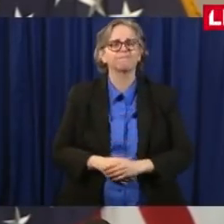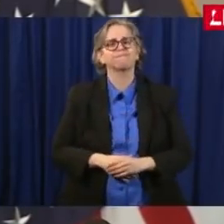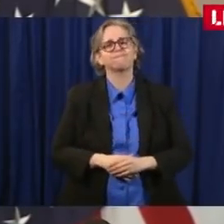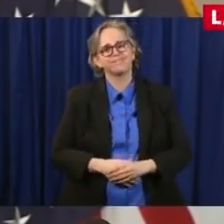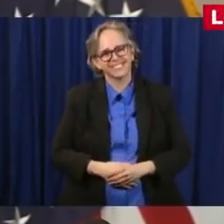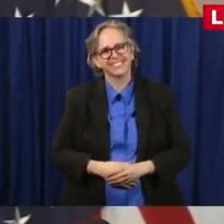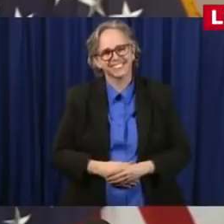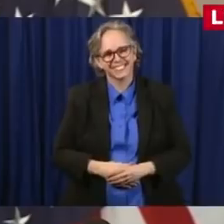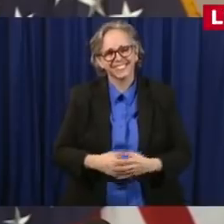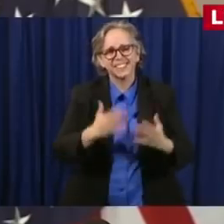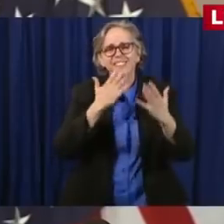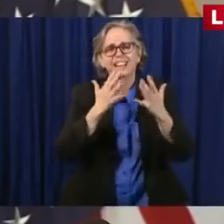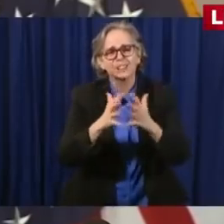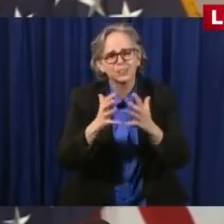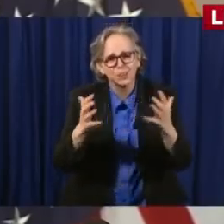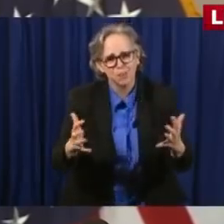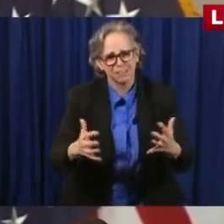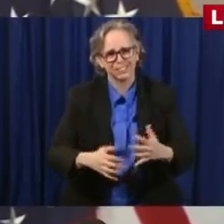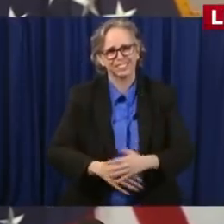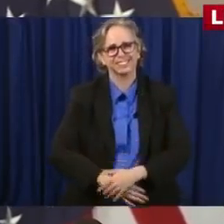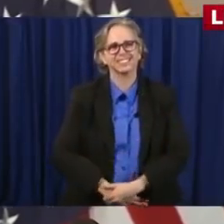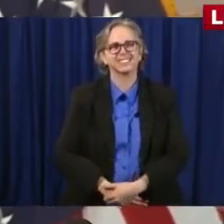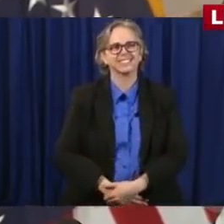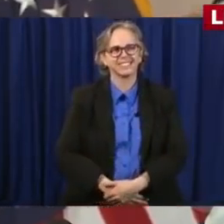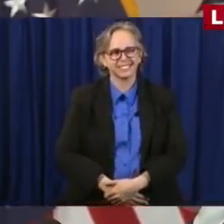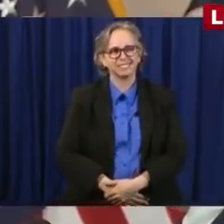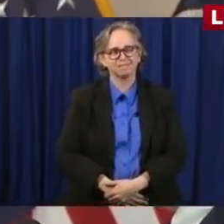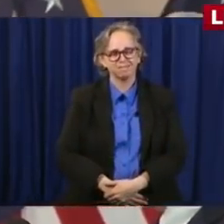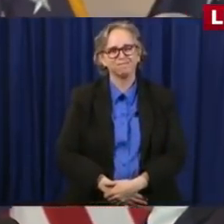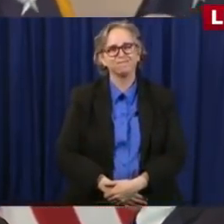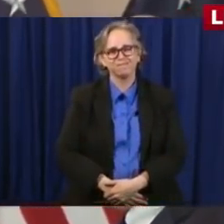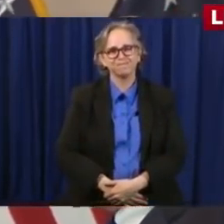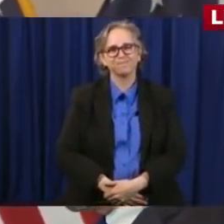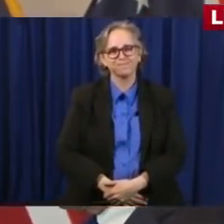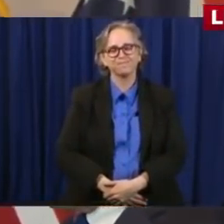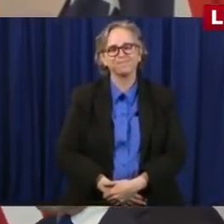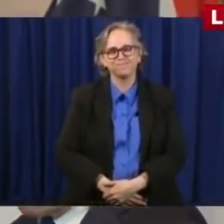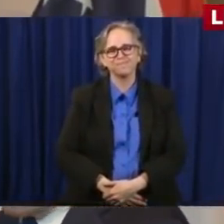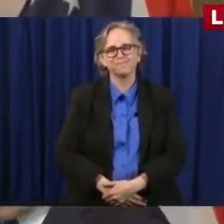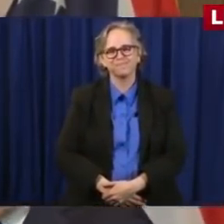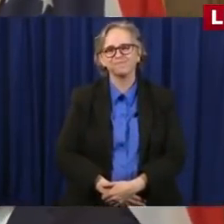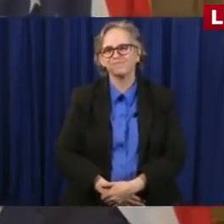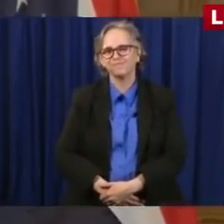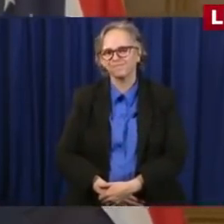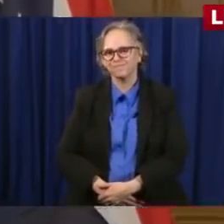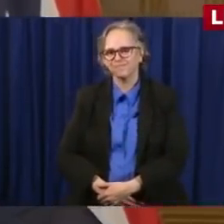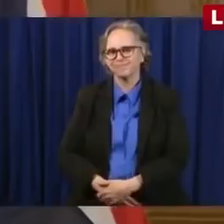PLEASE KNOW, WE LOVE YOU, WE APPRECIATE YOU, AND WE HONOR YOU. THANK YOU.